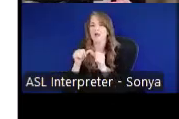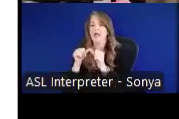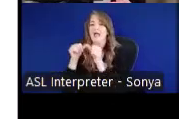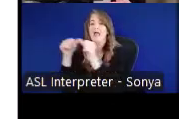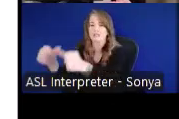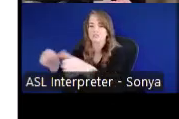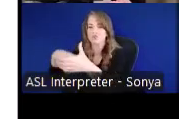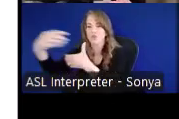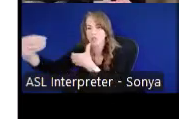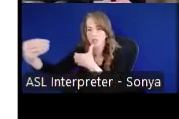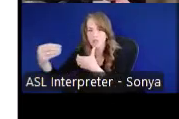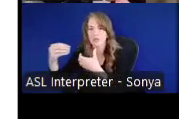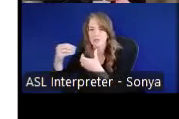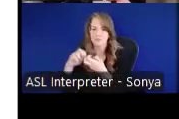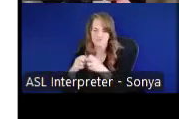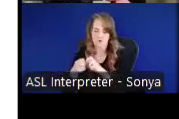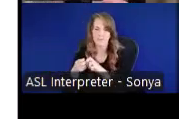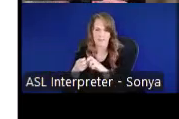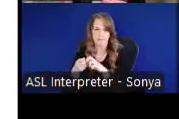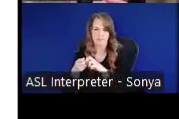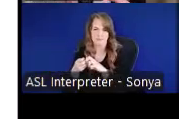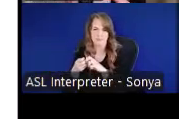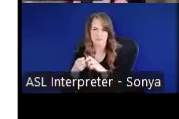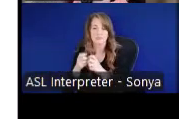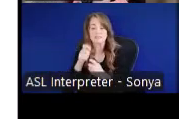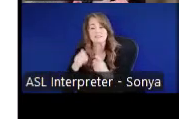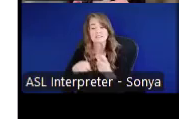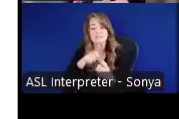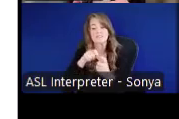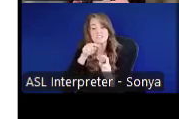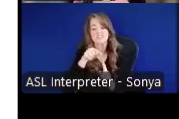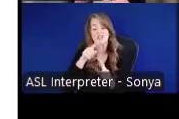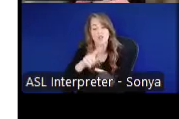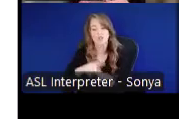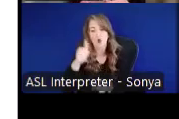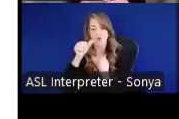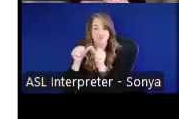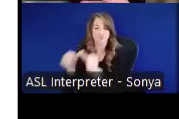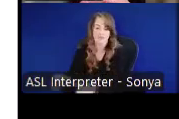problems, and specifically longer duration, was found to